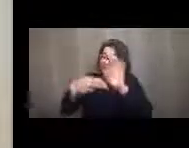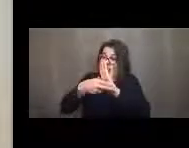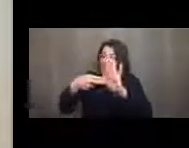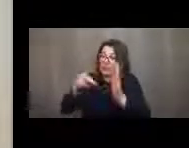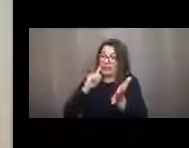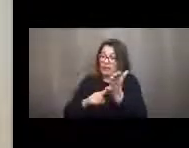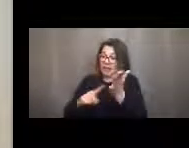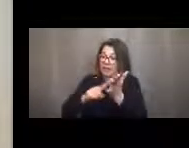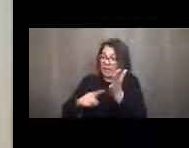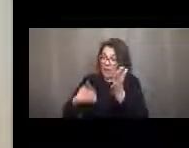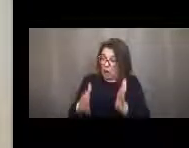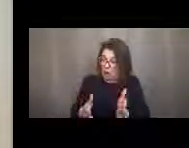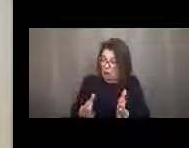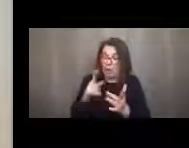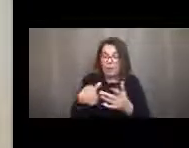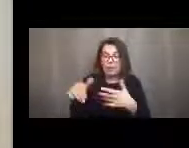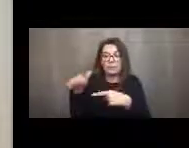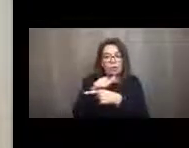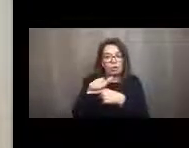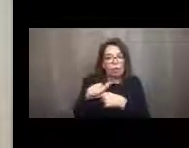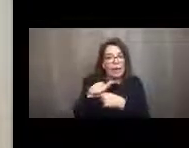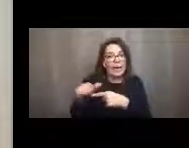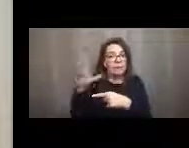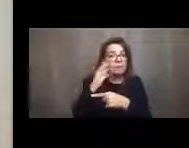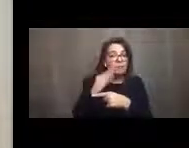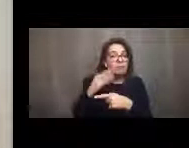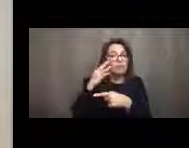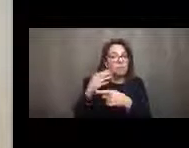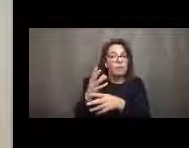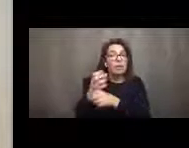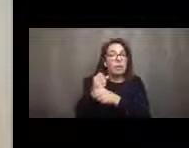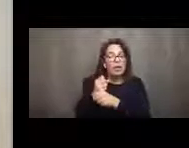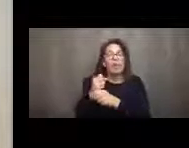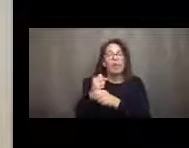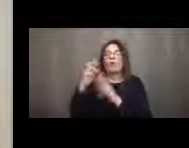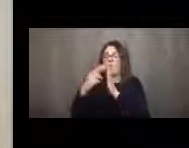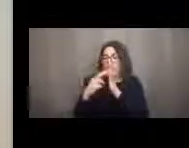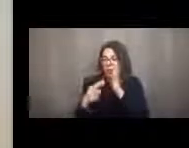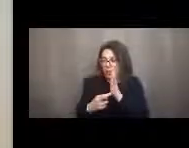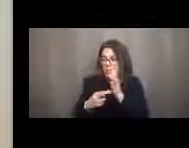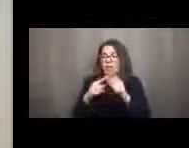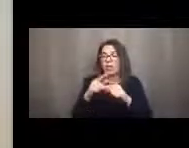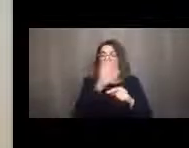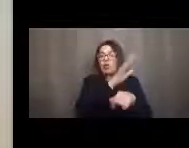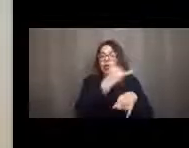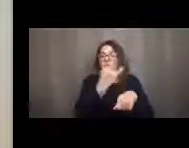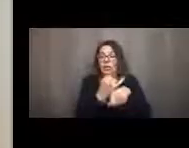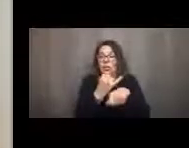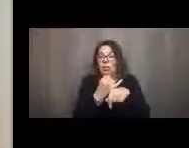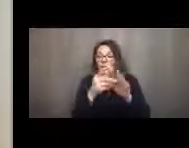must be trained on the regulation and the Institution's policy prior to engaging in PHS,